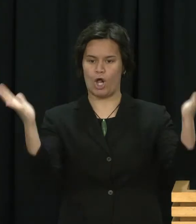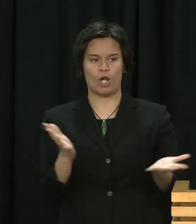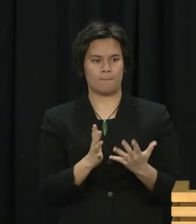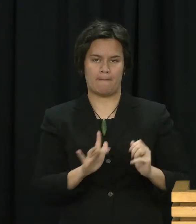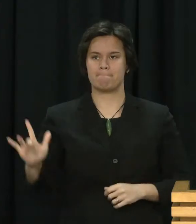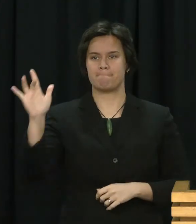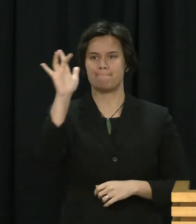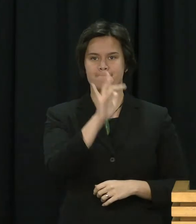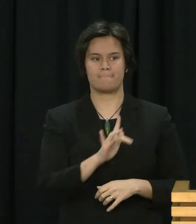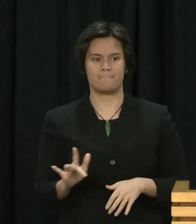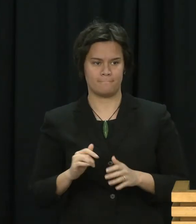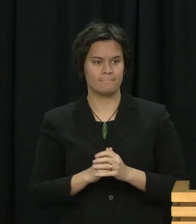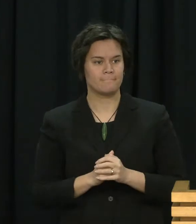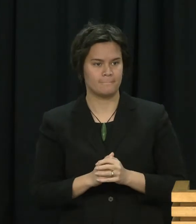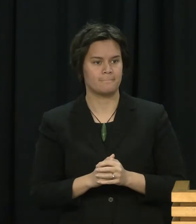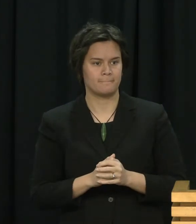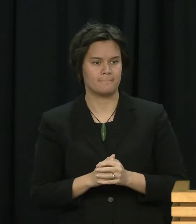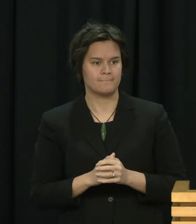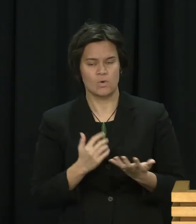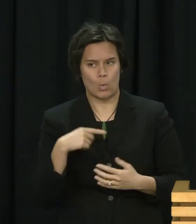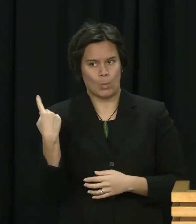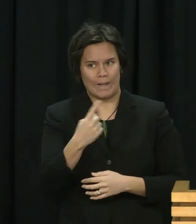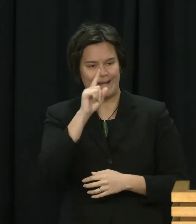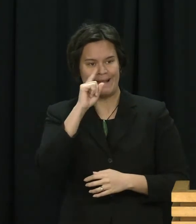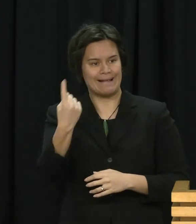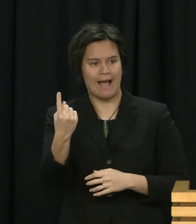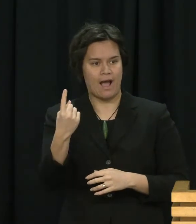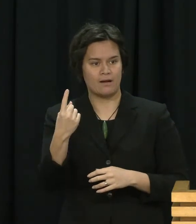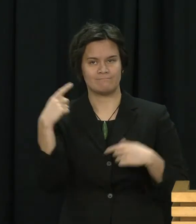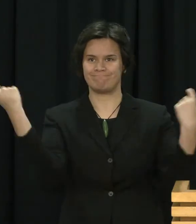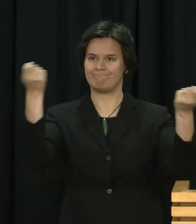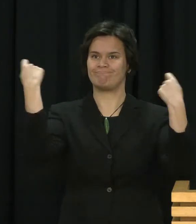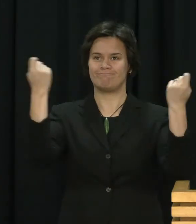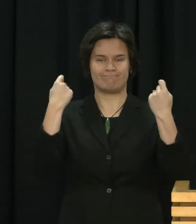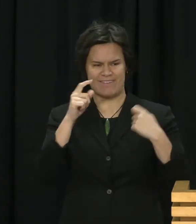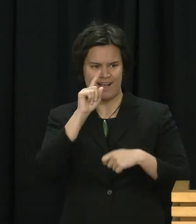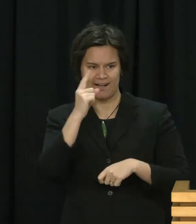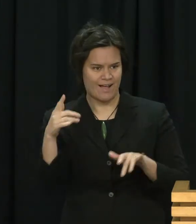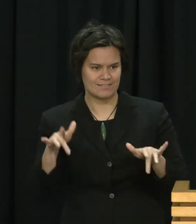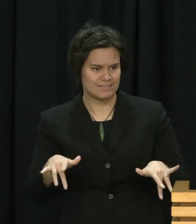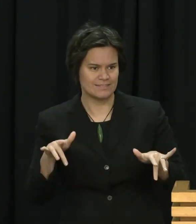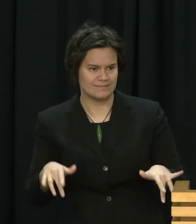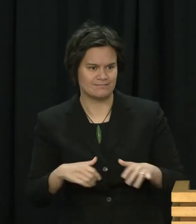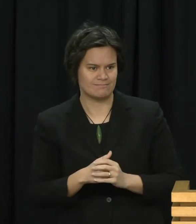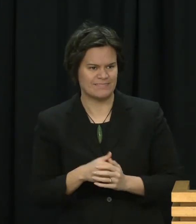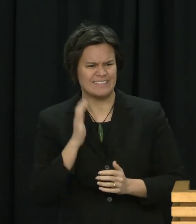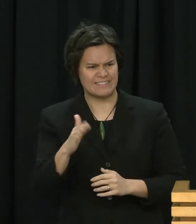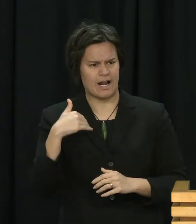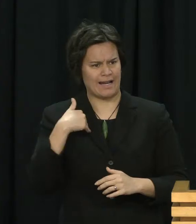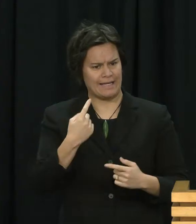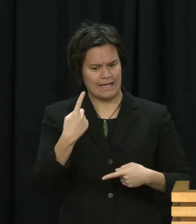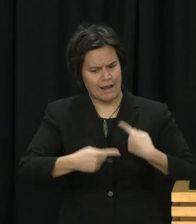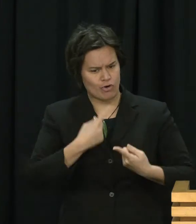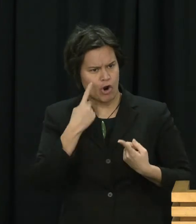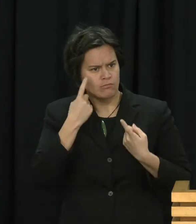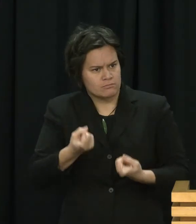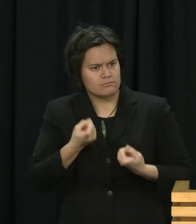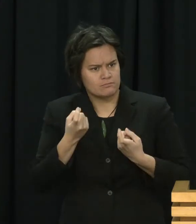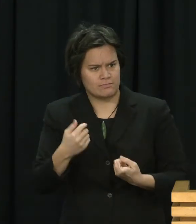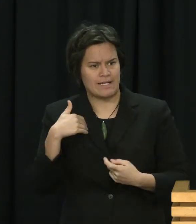until COVID-19 is all over, which could be some time away. There's never room for complacency. No-one is doing